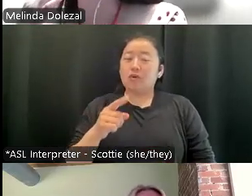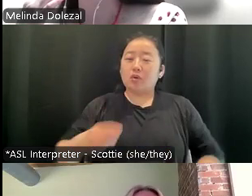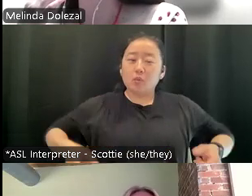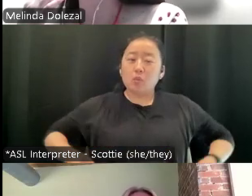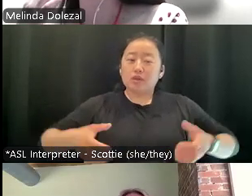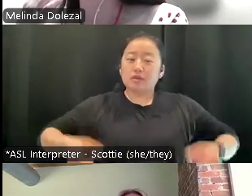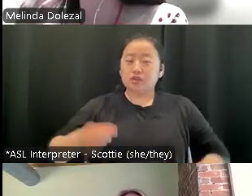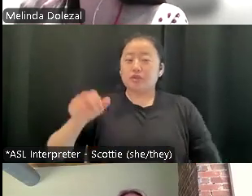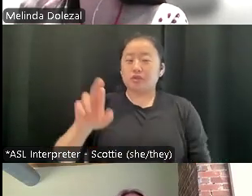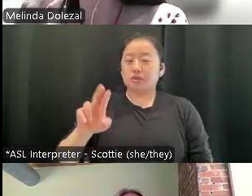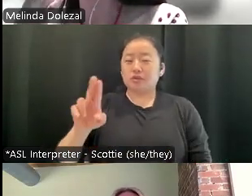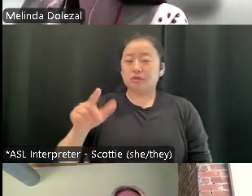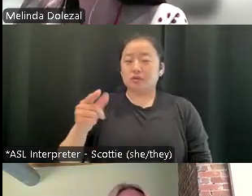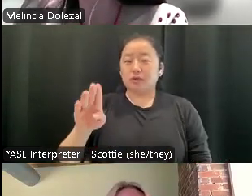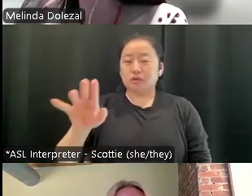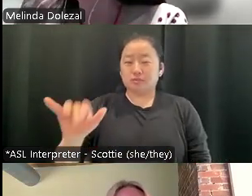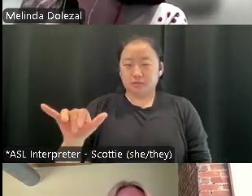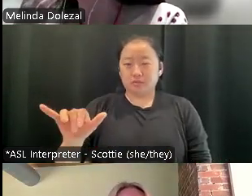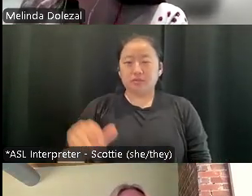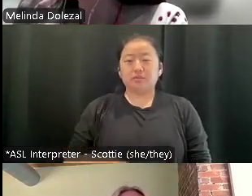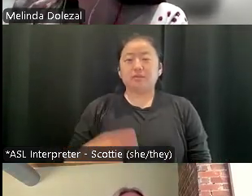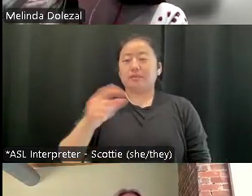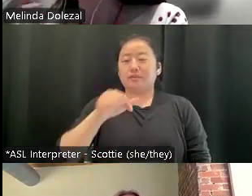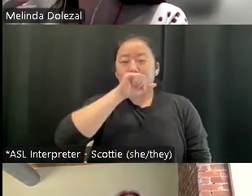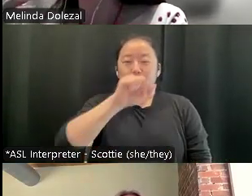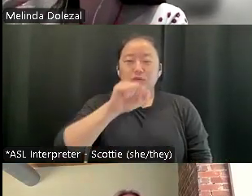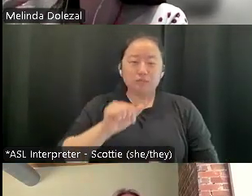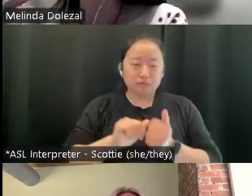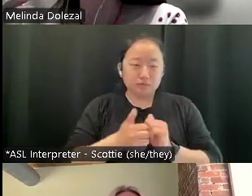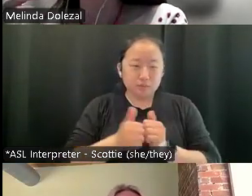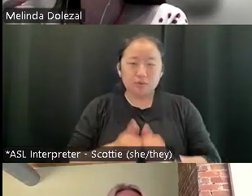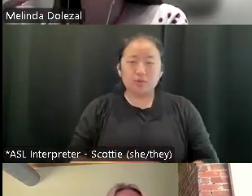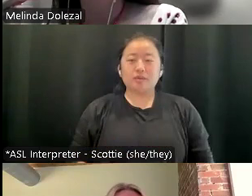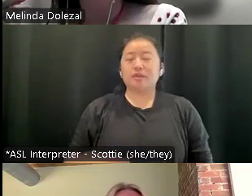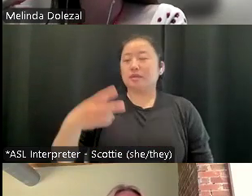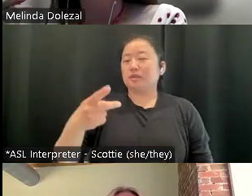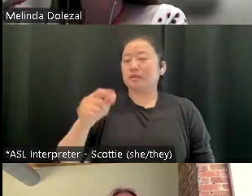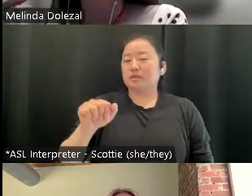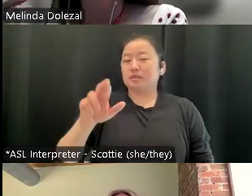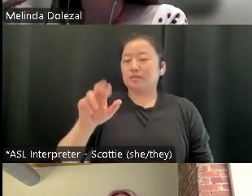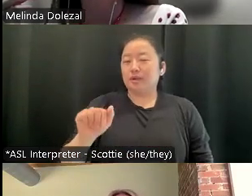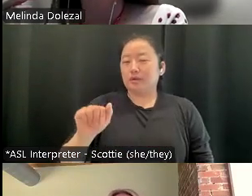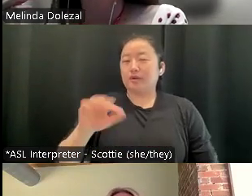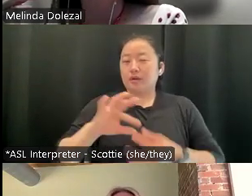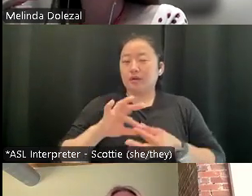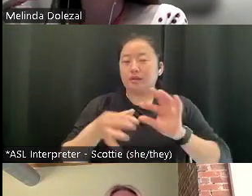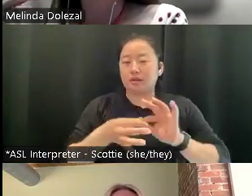It is one of my favorite sports ever. It's a paralympic event that will be -- team USA